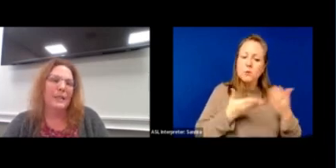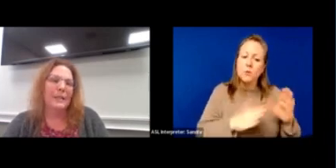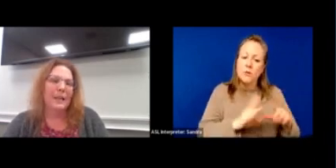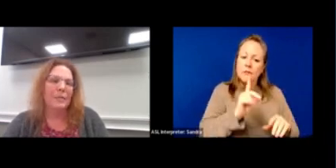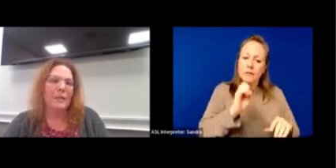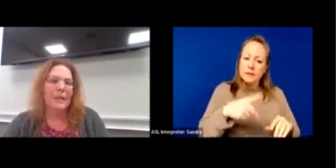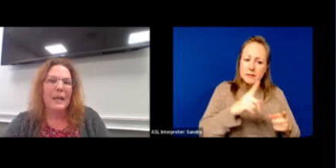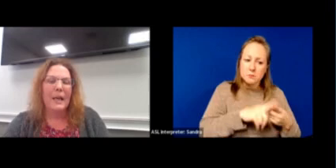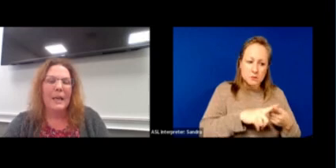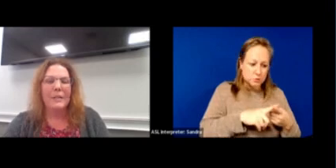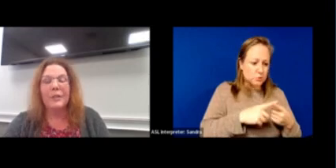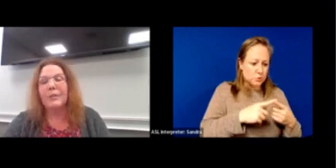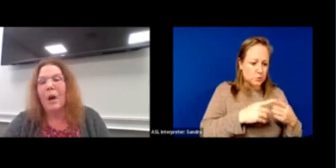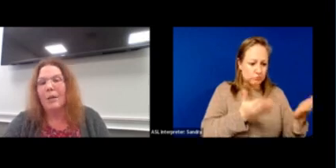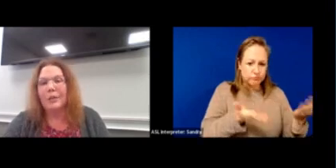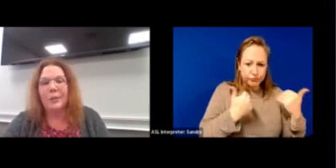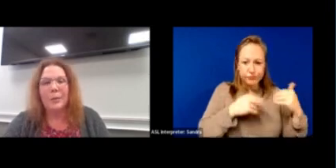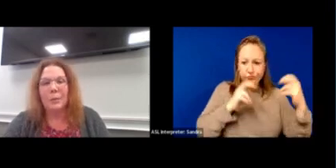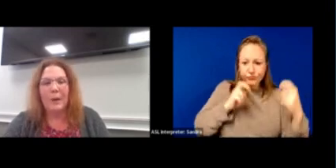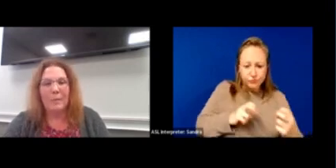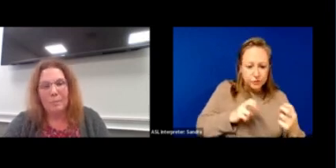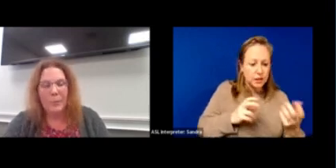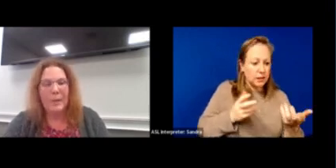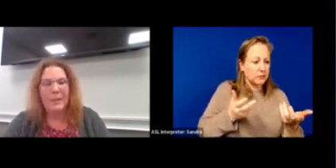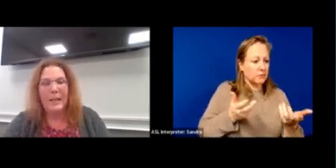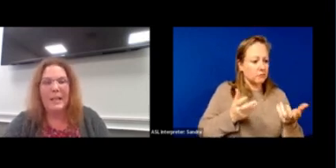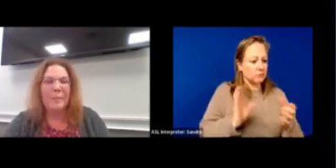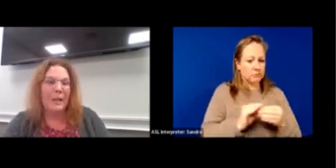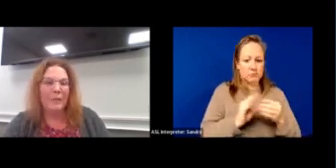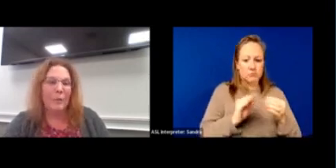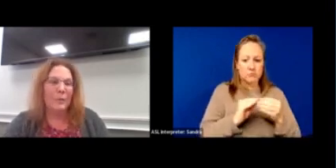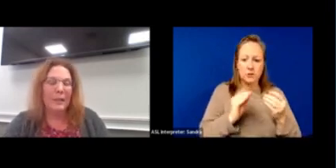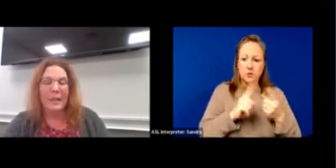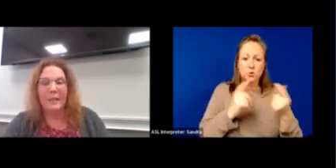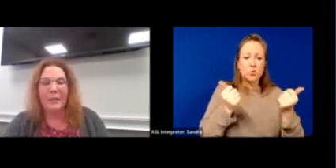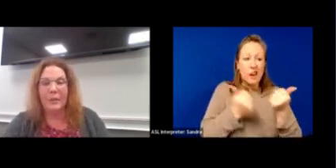sit down and talk to pretty much anybody from the executive